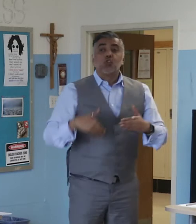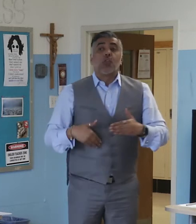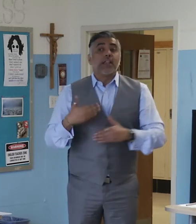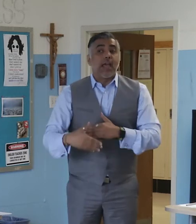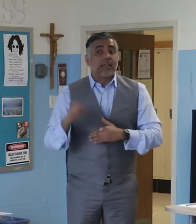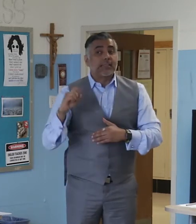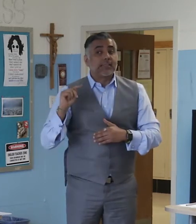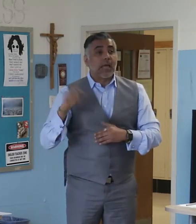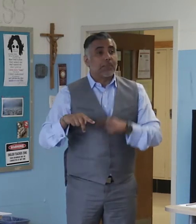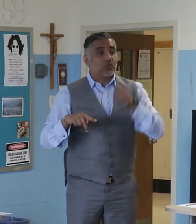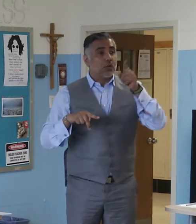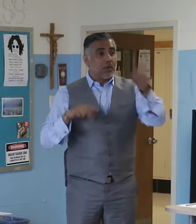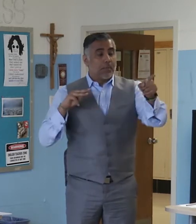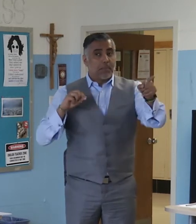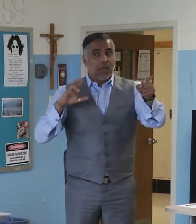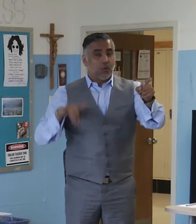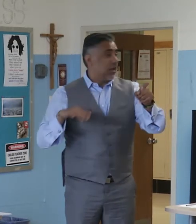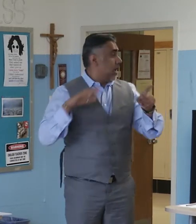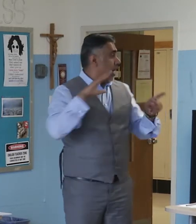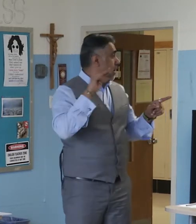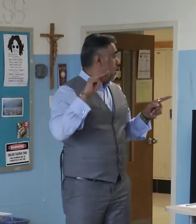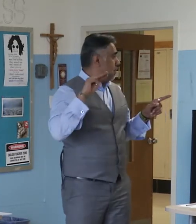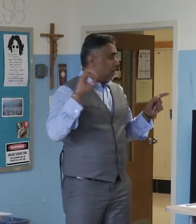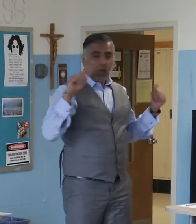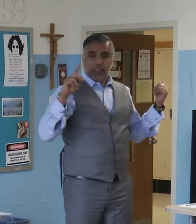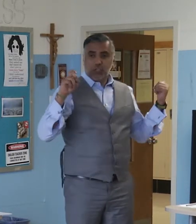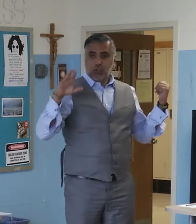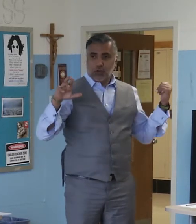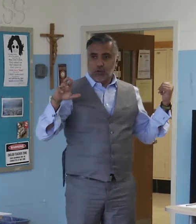to Mary O'Meara and Monsignor Enzler.